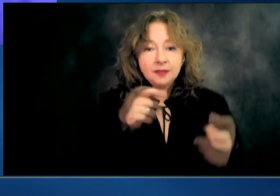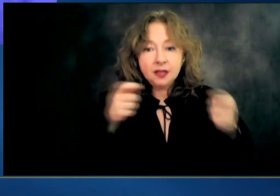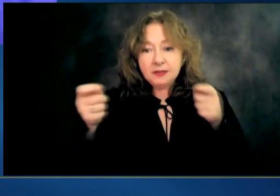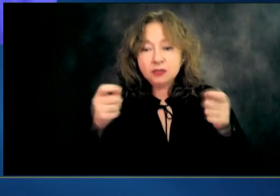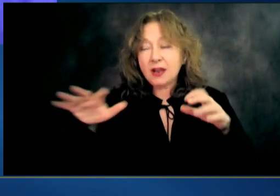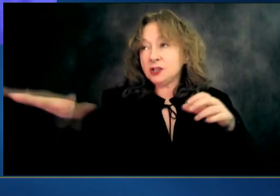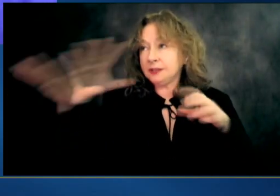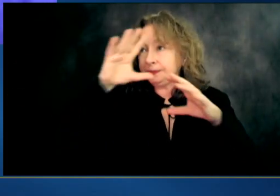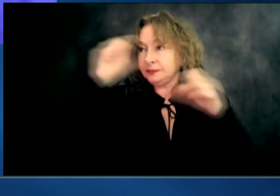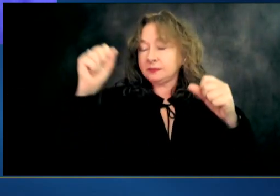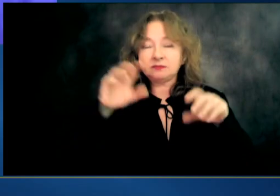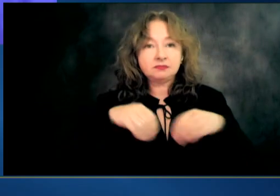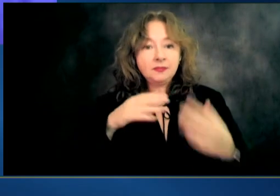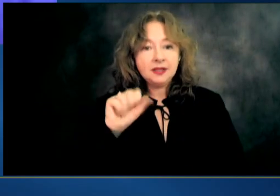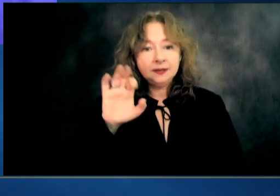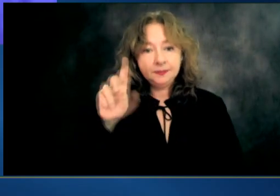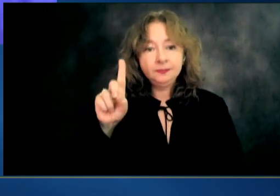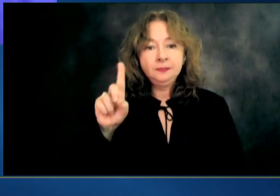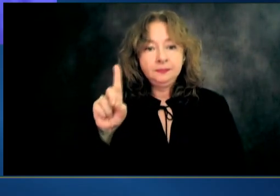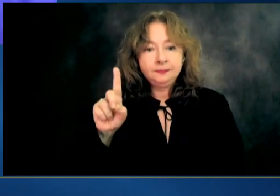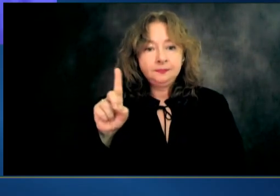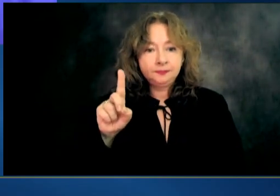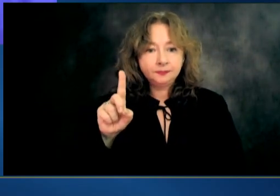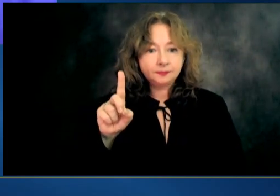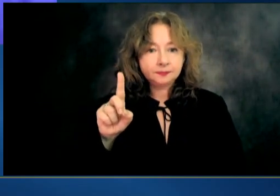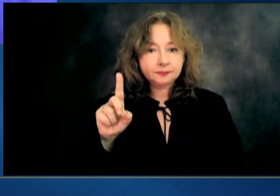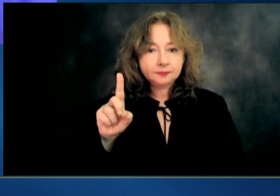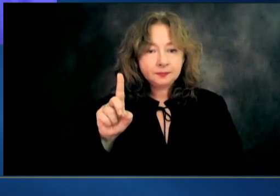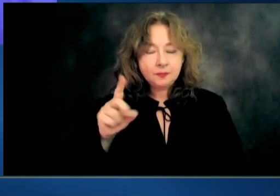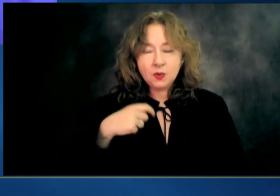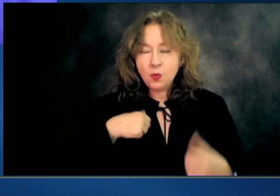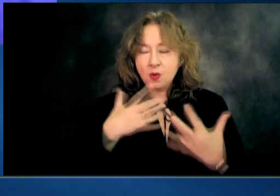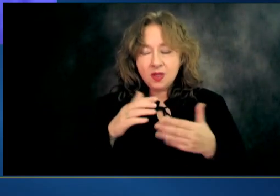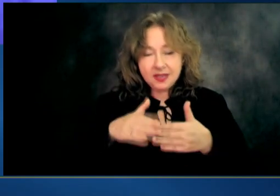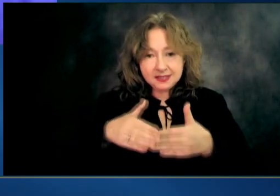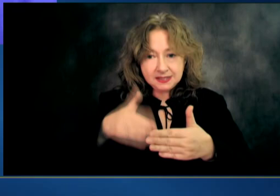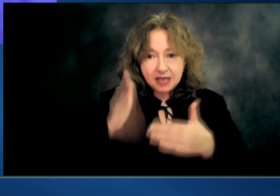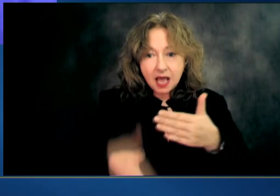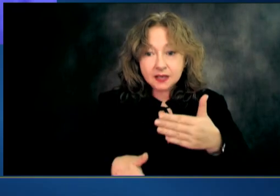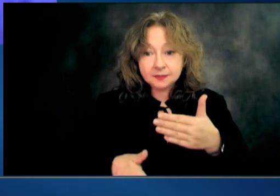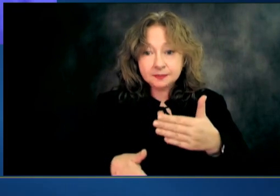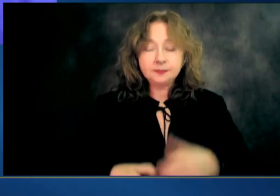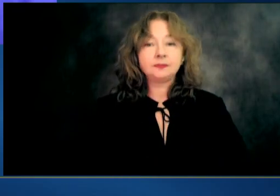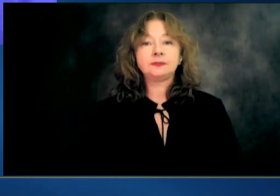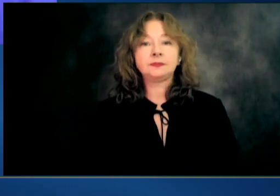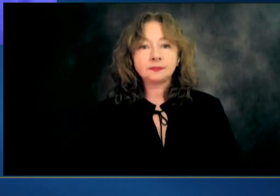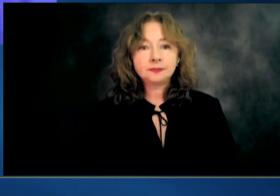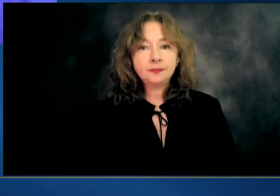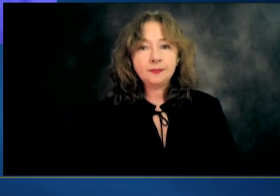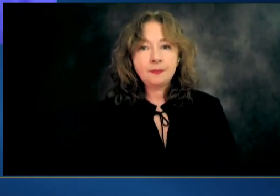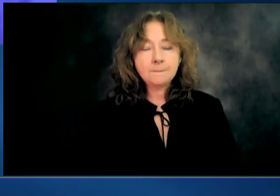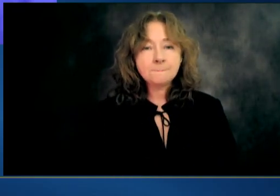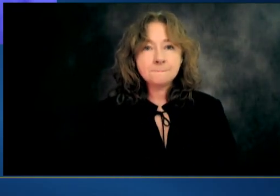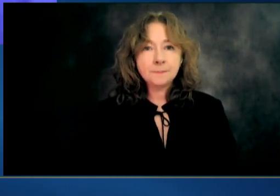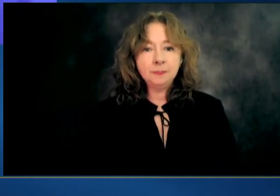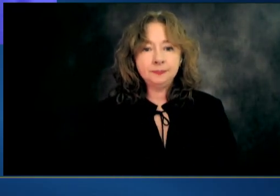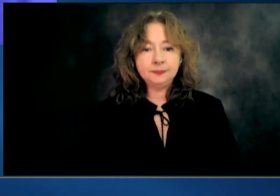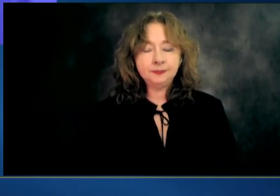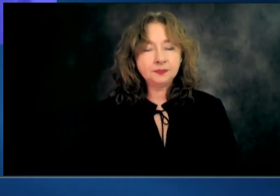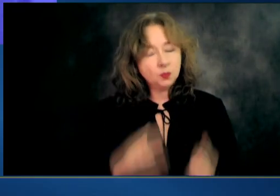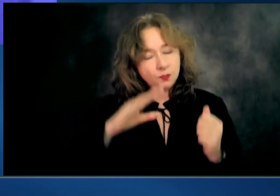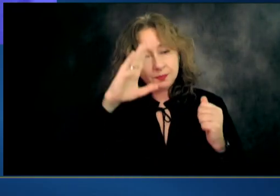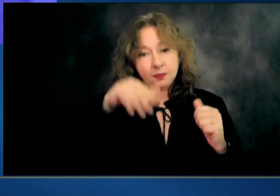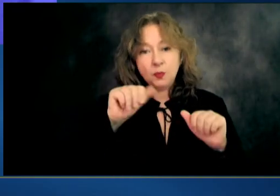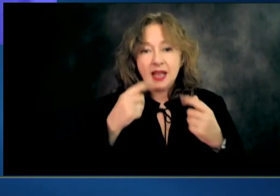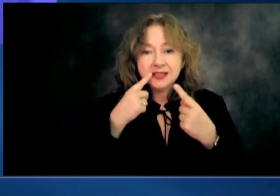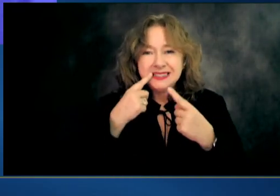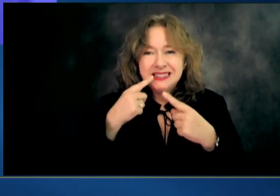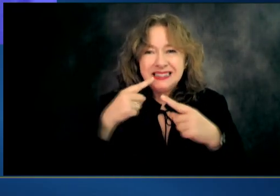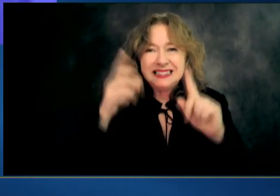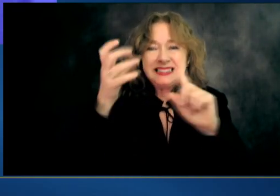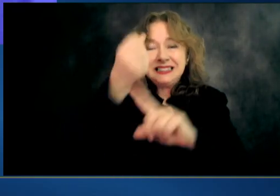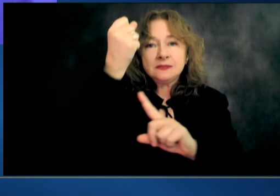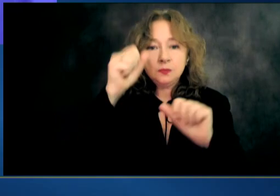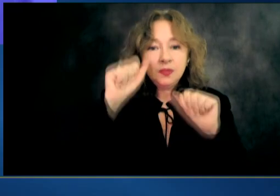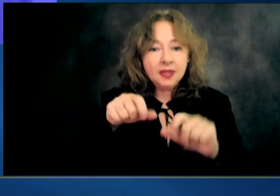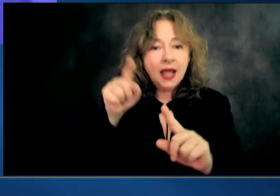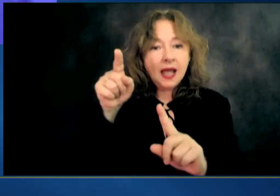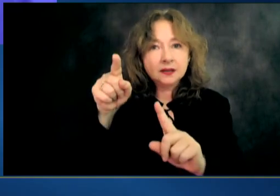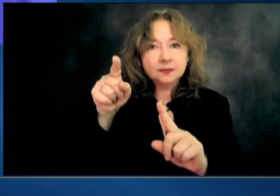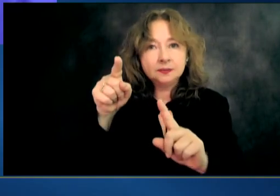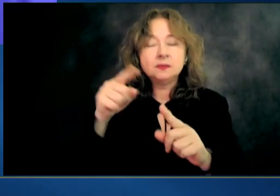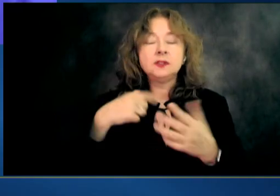sickle cell. We want this done. We know we can get there. We're going to come up with some tools,